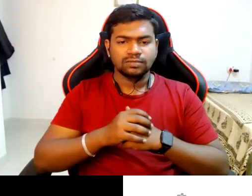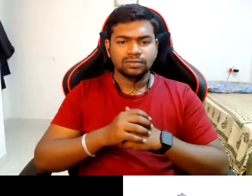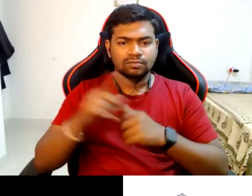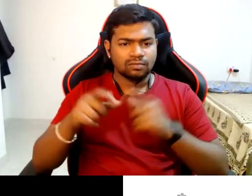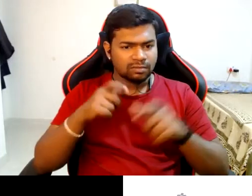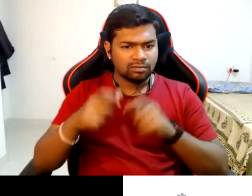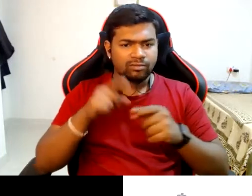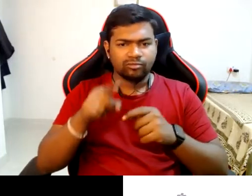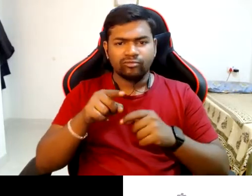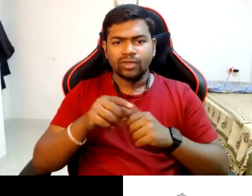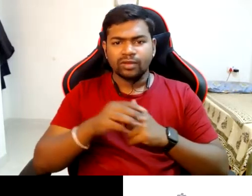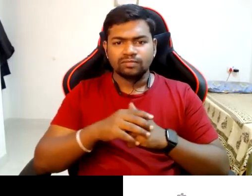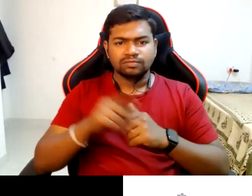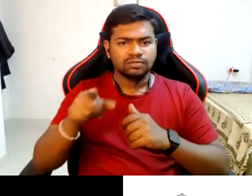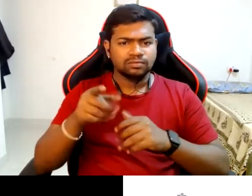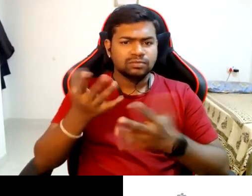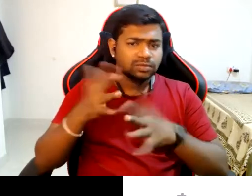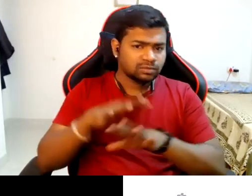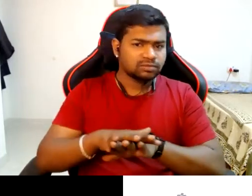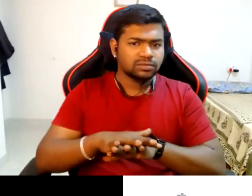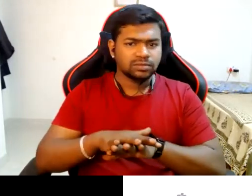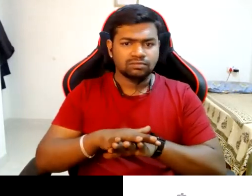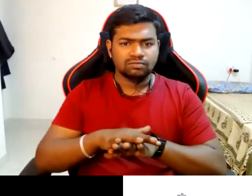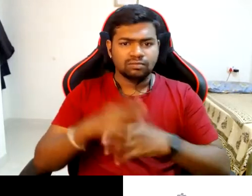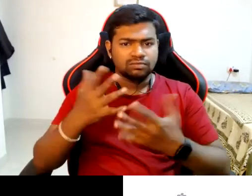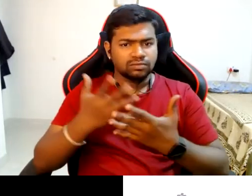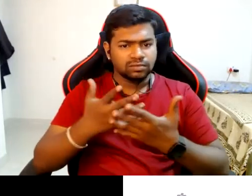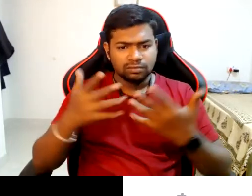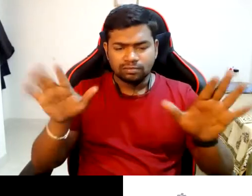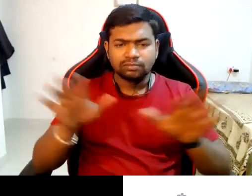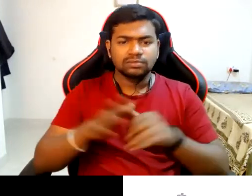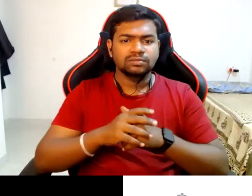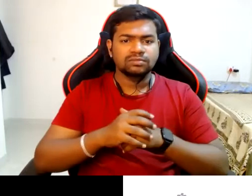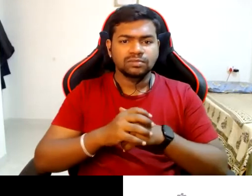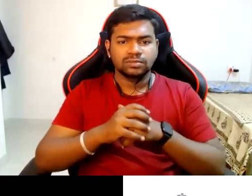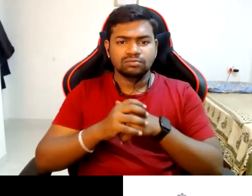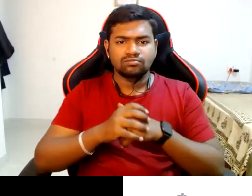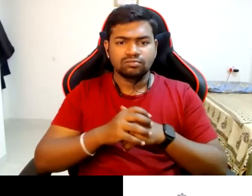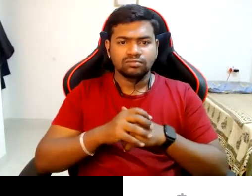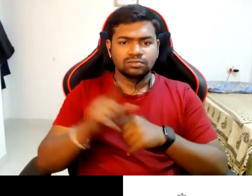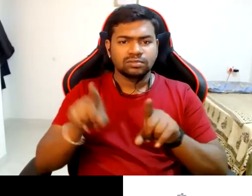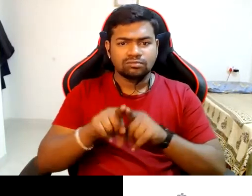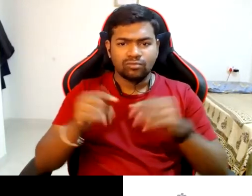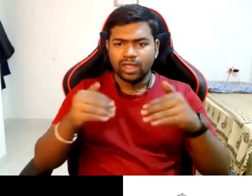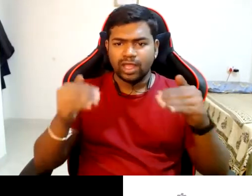That was so inclusive.it did not have in the website that we are equal opportunity employer,